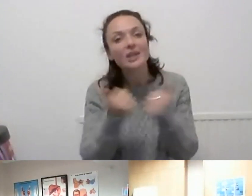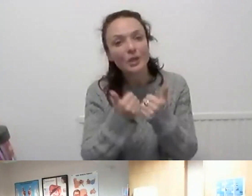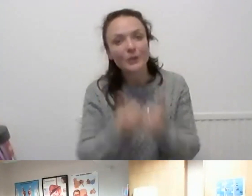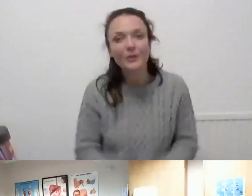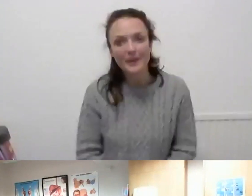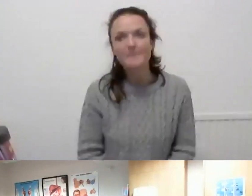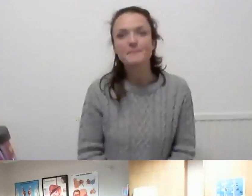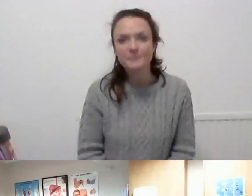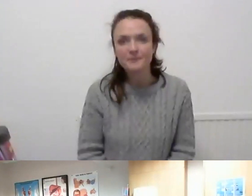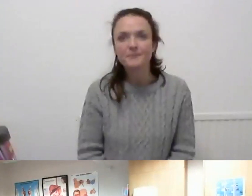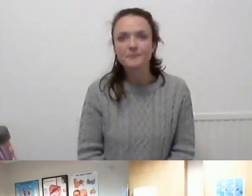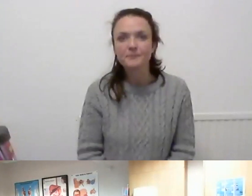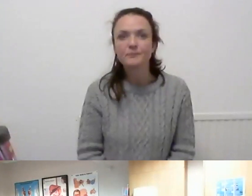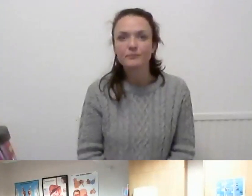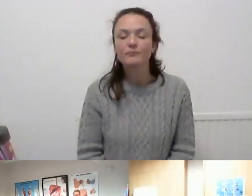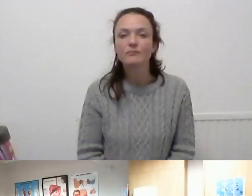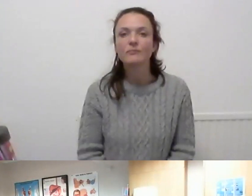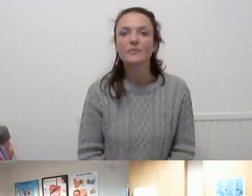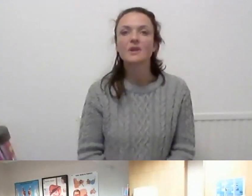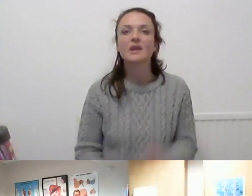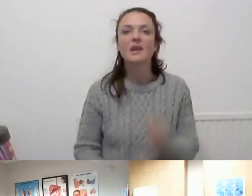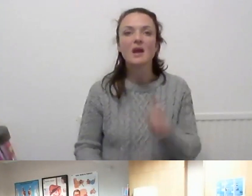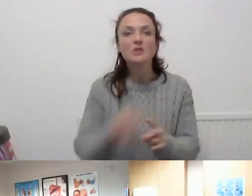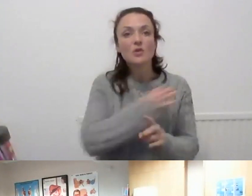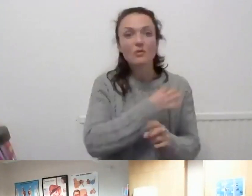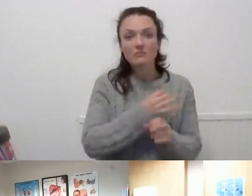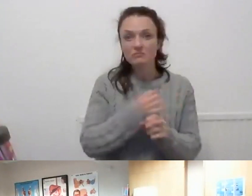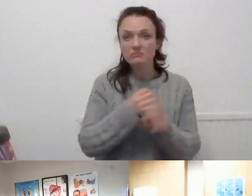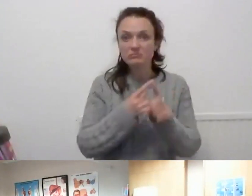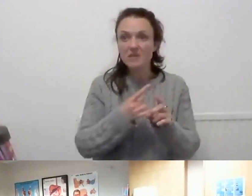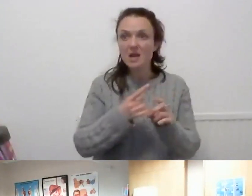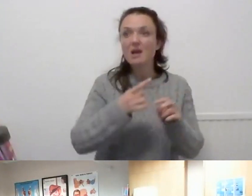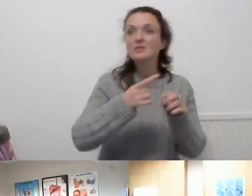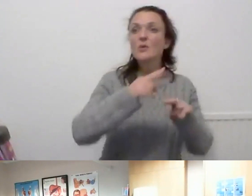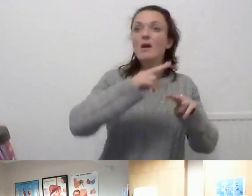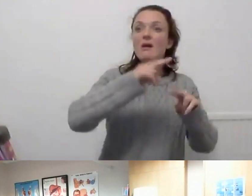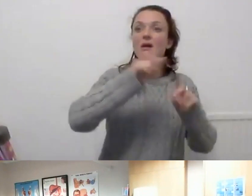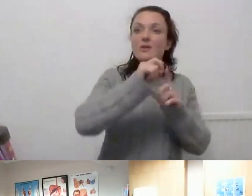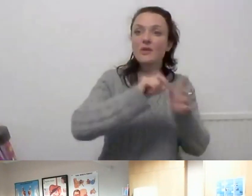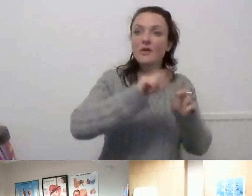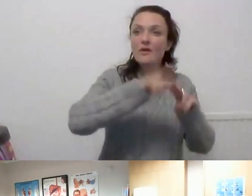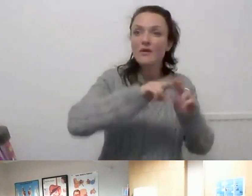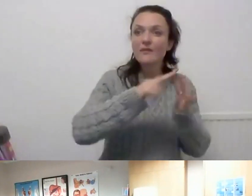information coming out about the Pfizer vaccine and AstraZeneca. Dr. Lazarus showed us earlier